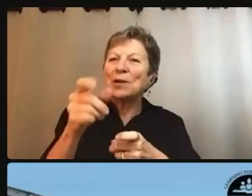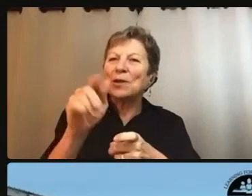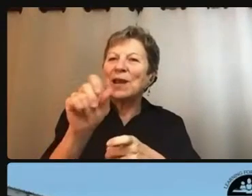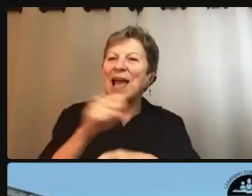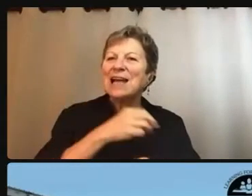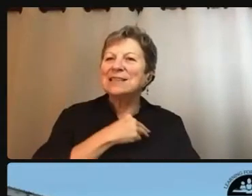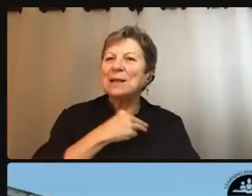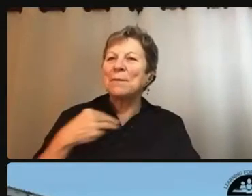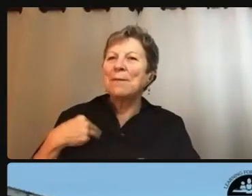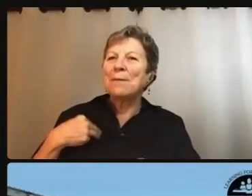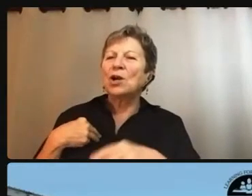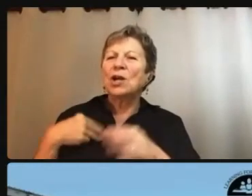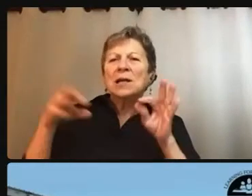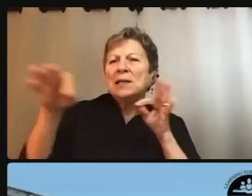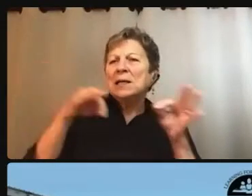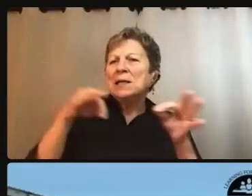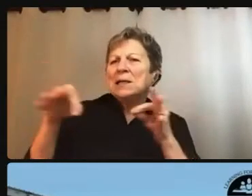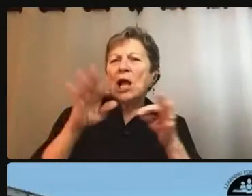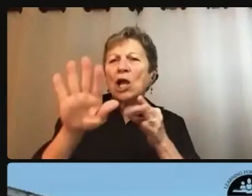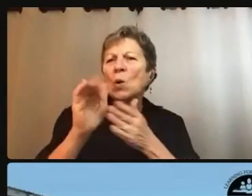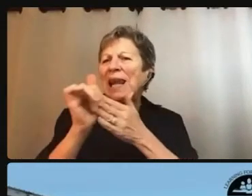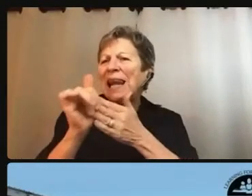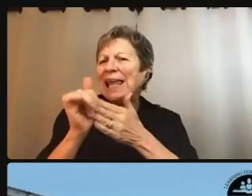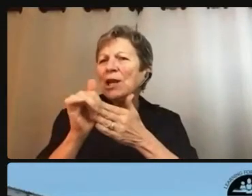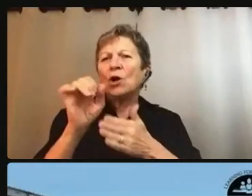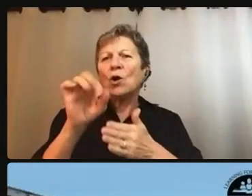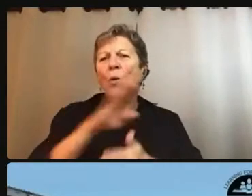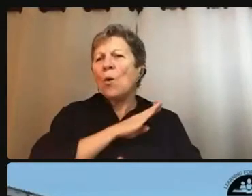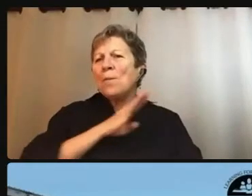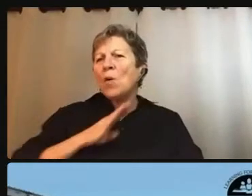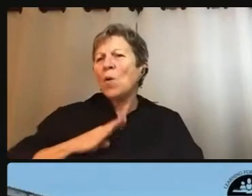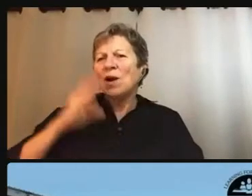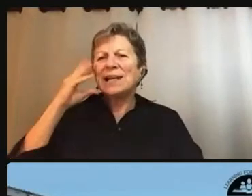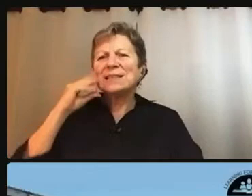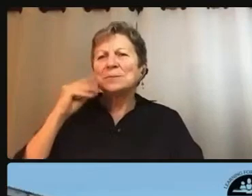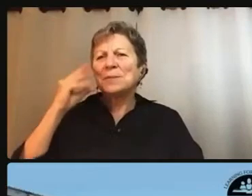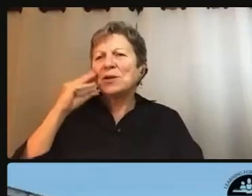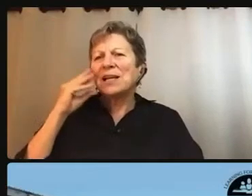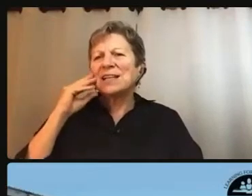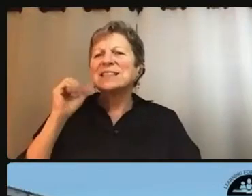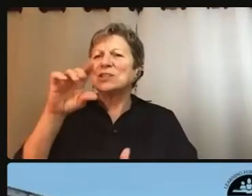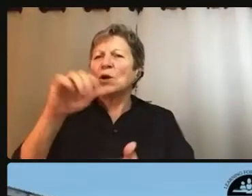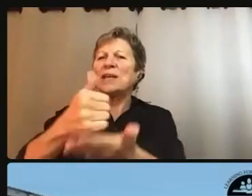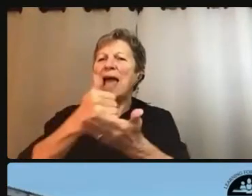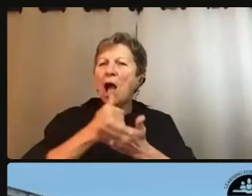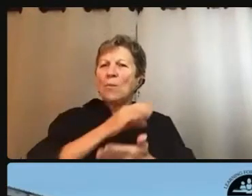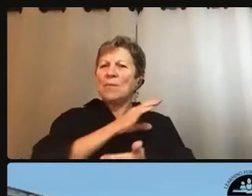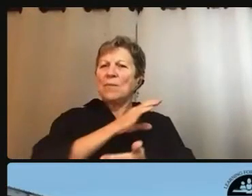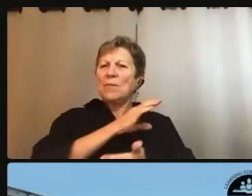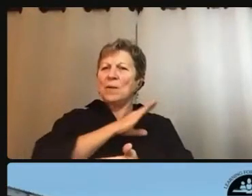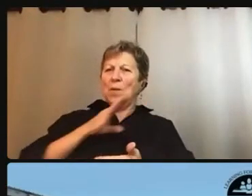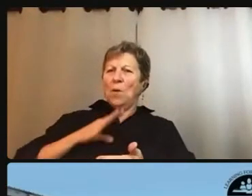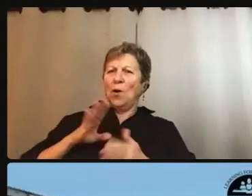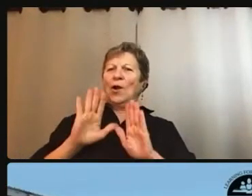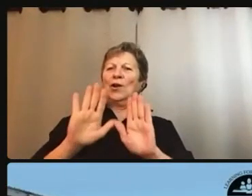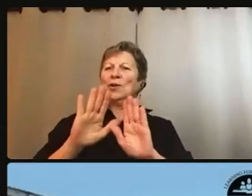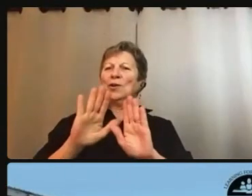SO QUESTION TWO IS SHARE HOW YOU WILL CONTRIBUTE AS A MEMBER OF THE BOARD INCLUDING